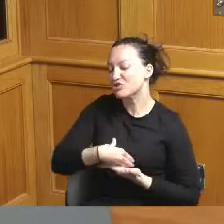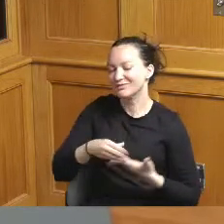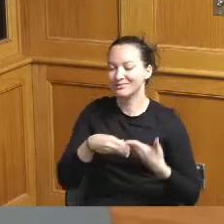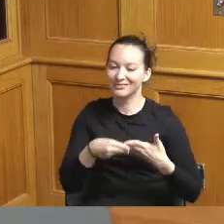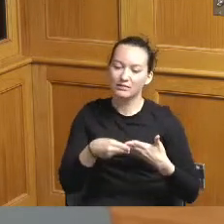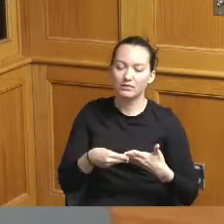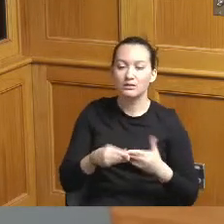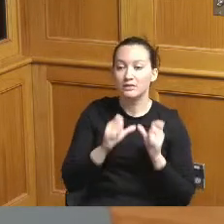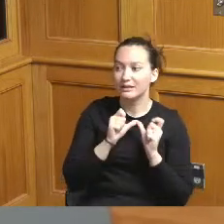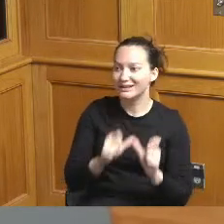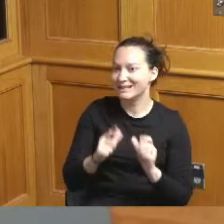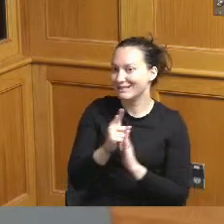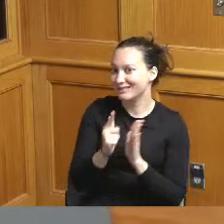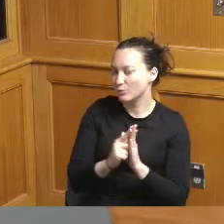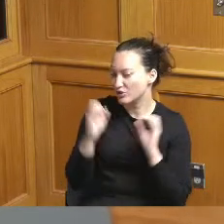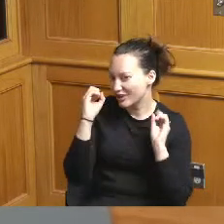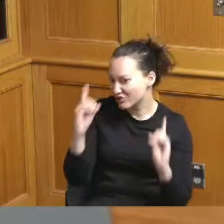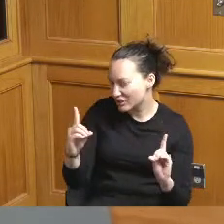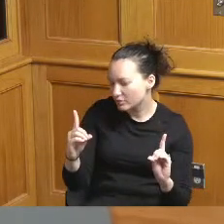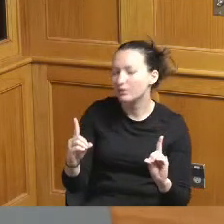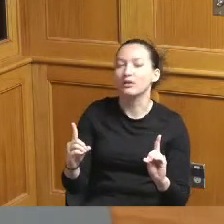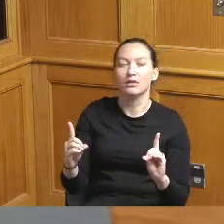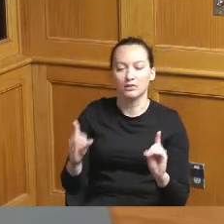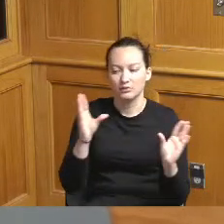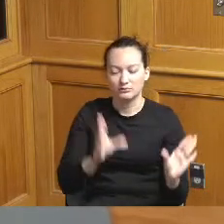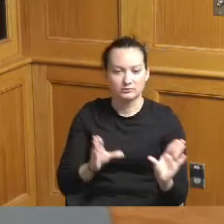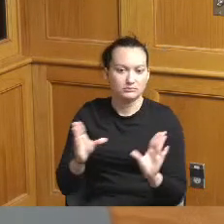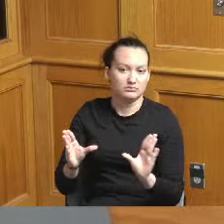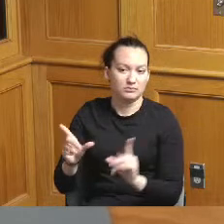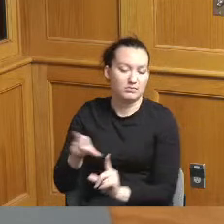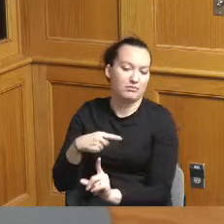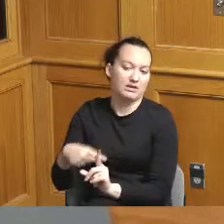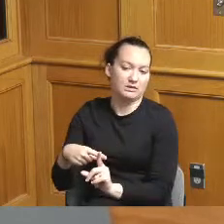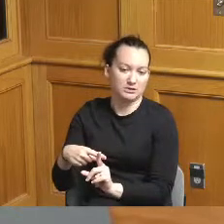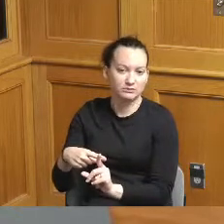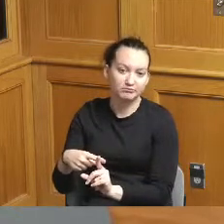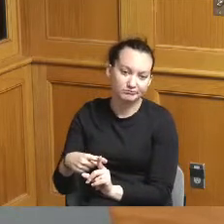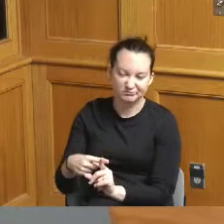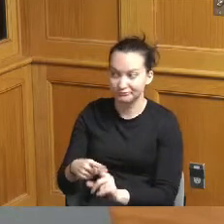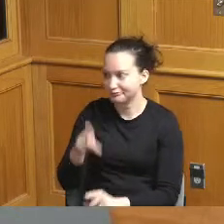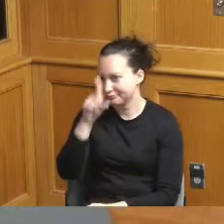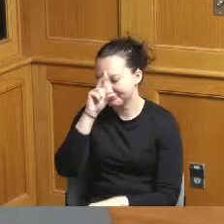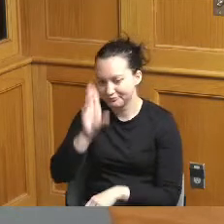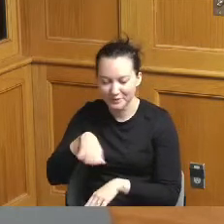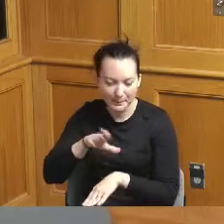cover continuing legal education and then as well as you know as you can imagine a lot of trainings